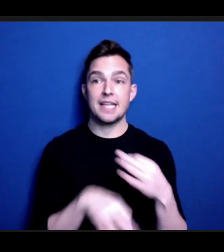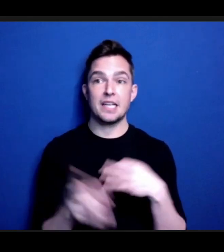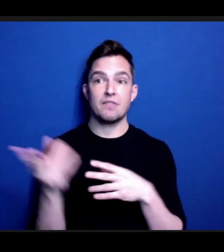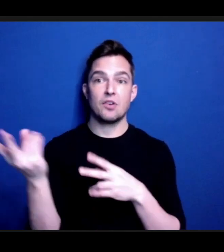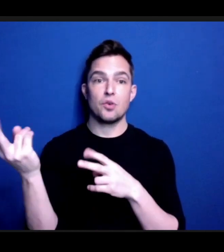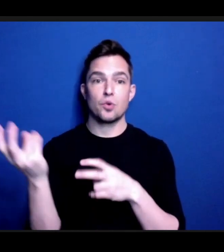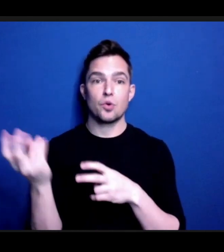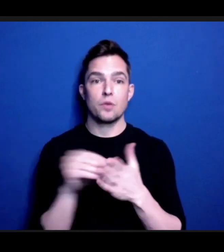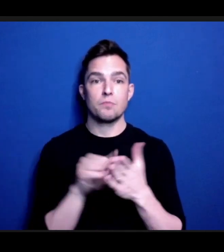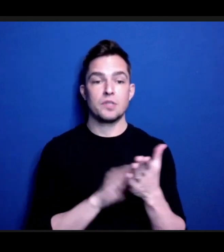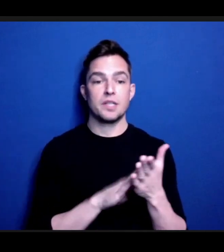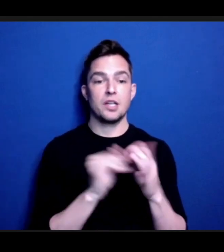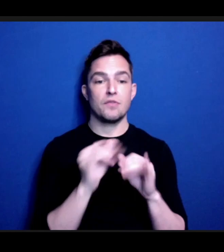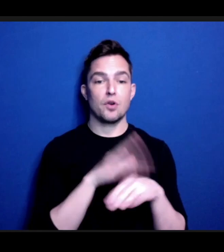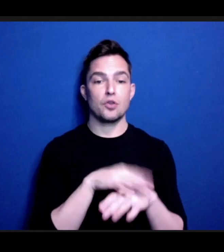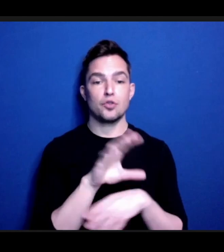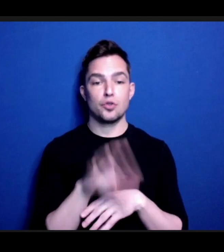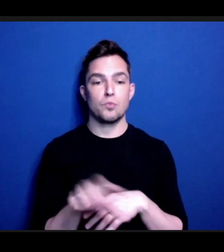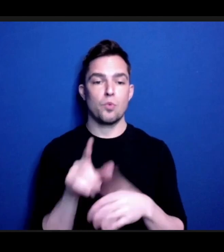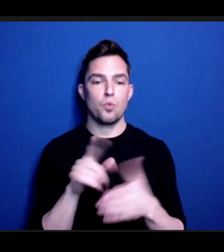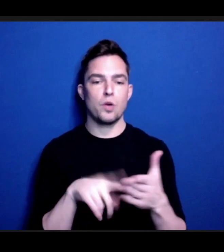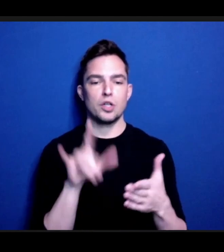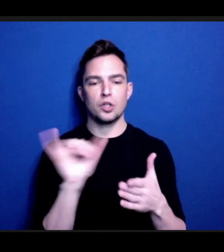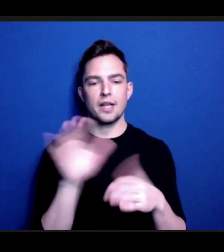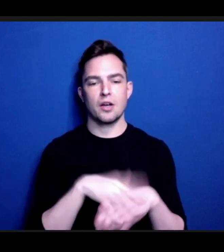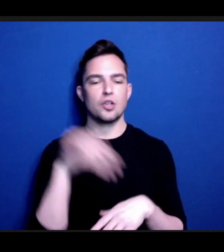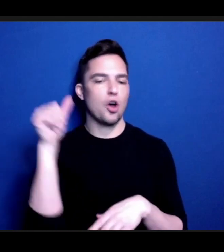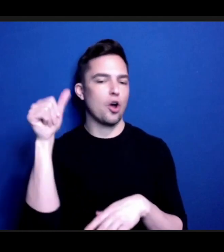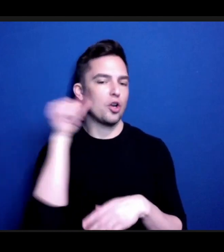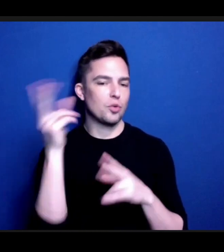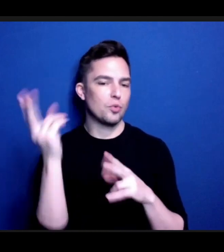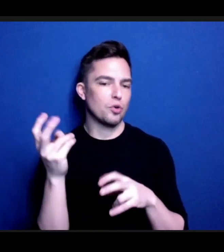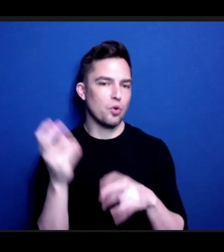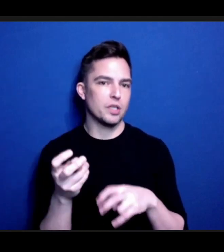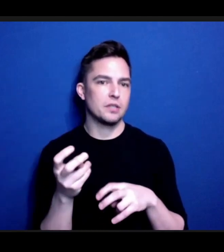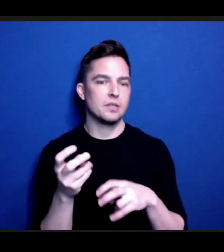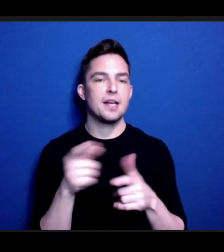on Zoom, what would it look like to record on an audio recorder, then anonymised through